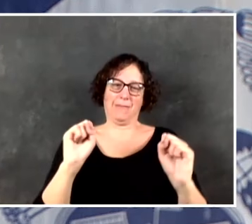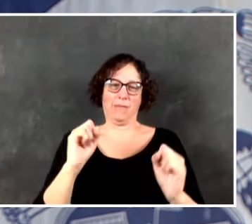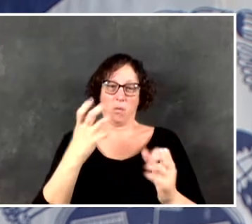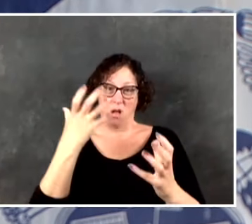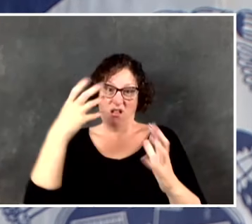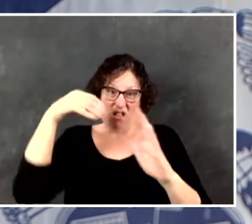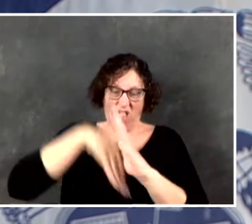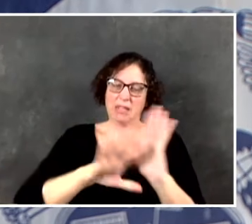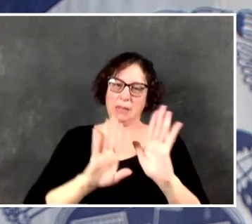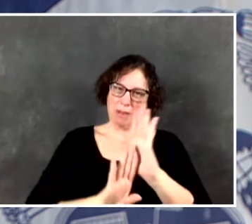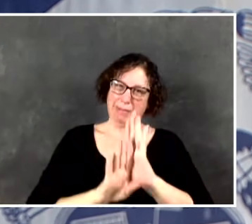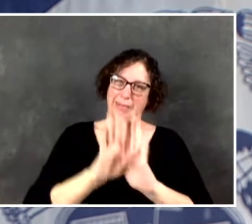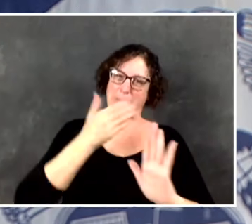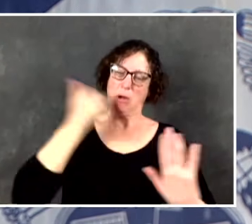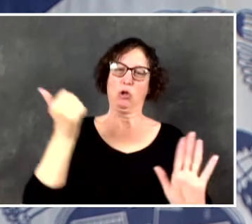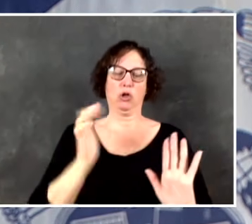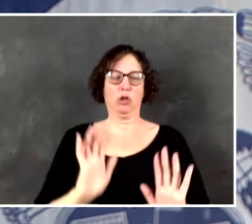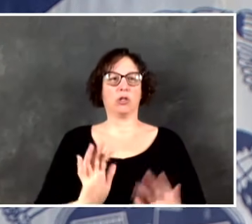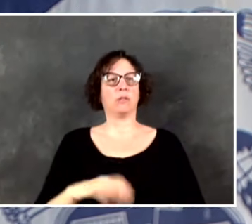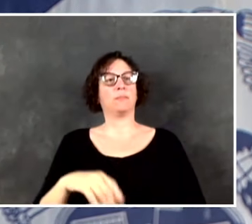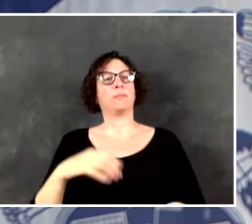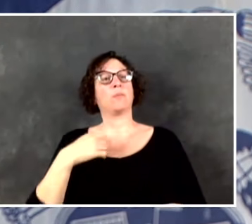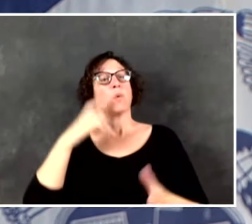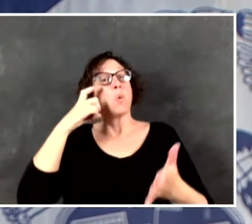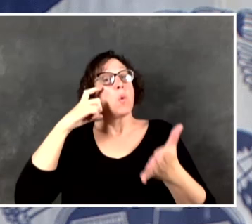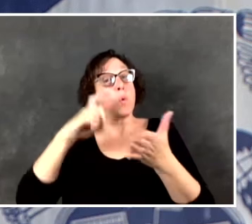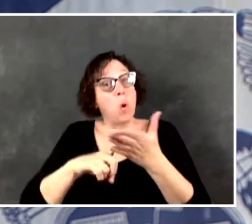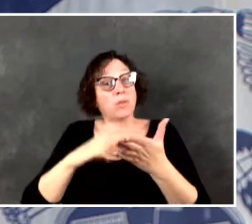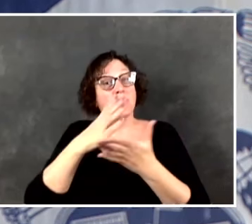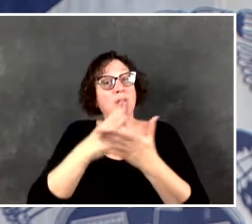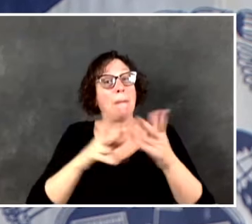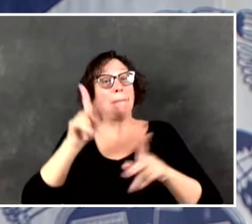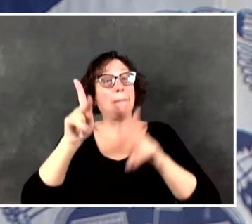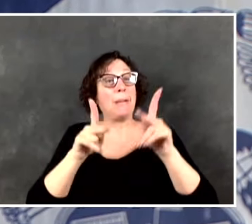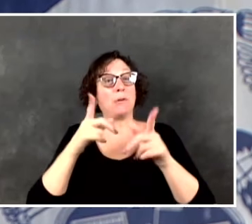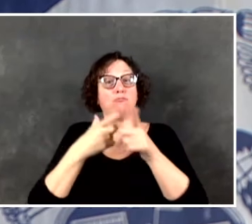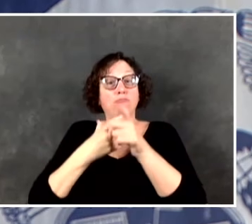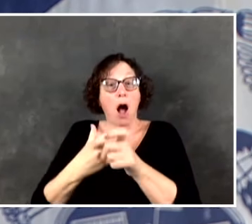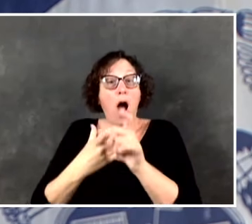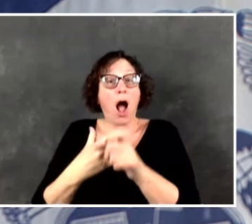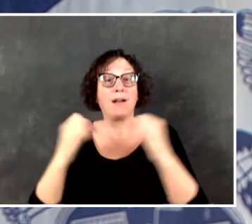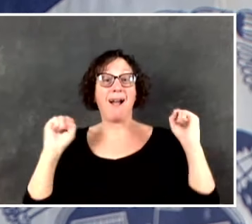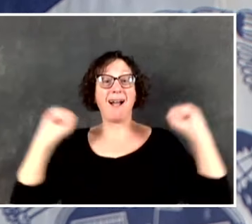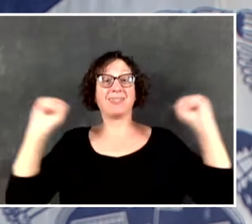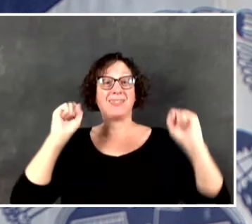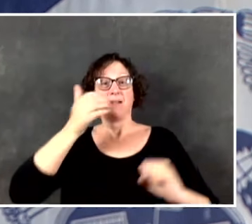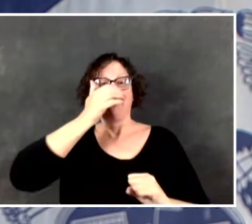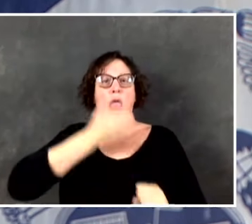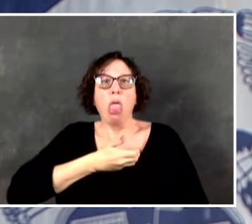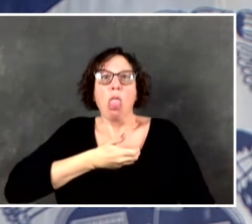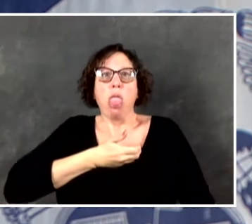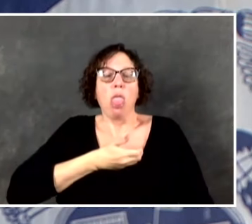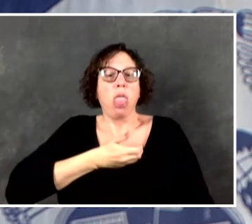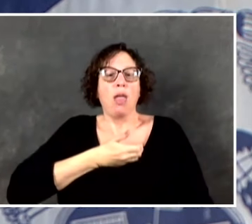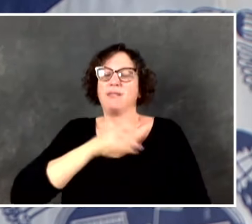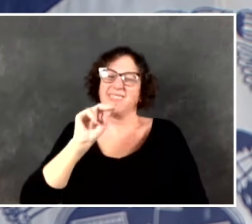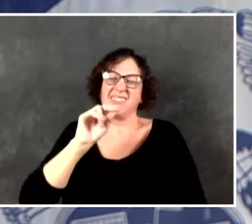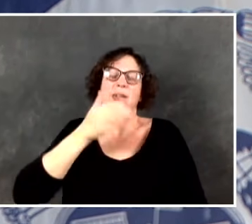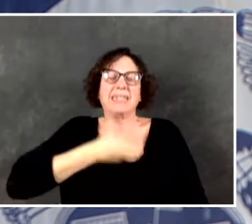U YOSHLDOU HAVE THEM ON ALL THE TIME. I SEE SOME PEOPLE AND EYTH'RE RUNNING AND EXERCISING AND THEY TAKE THEM DOWN. I CAN UNDERSTAND